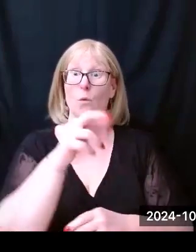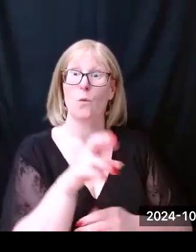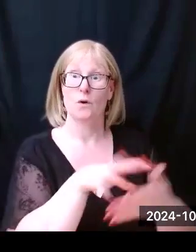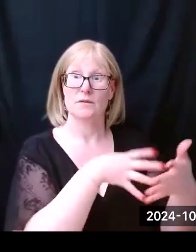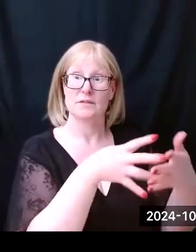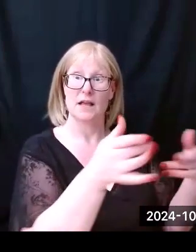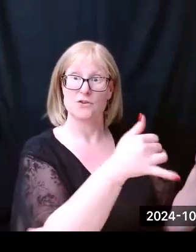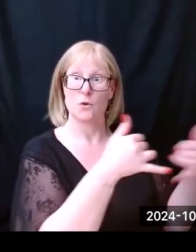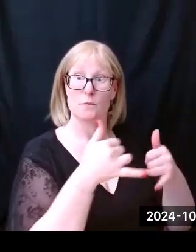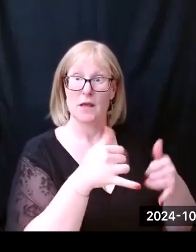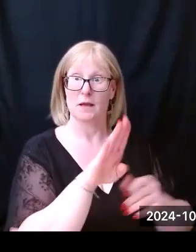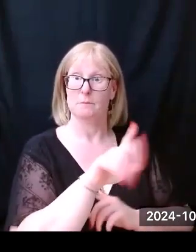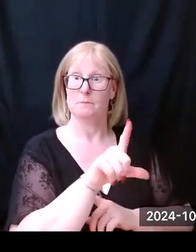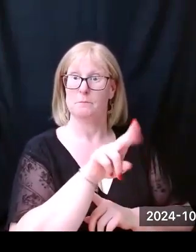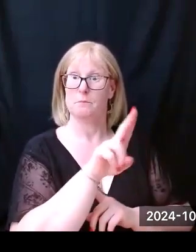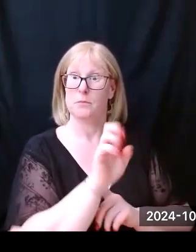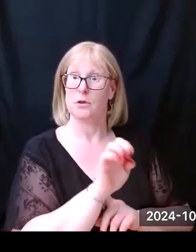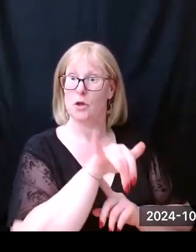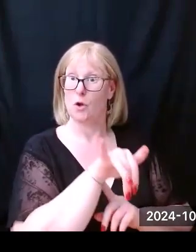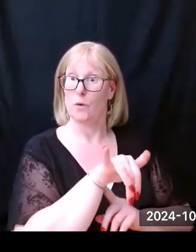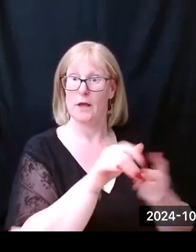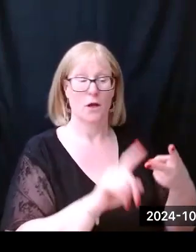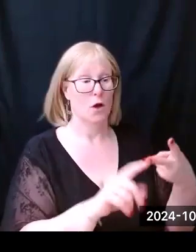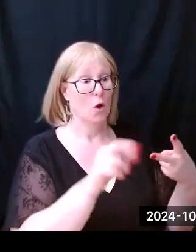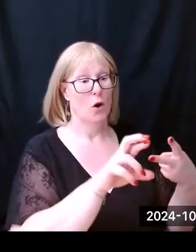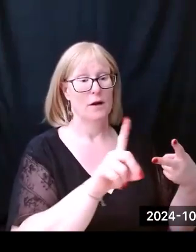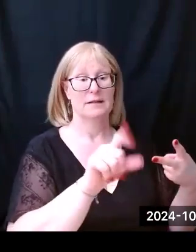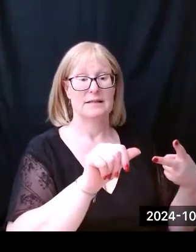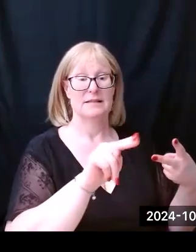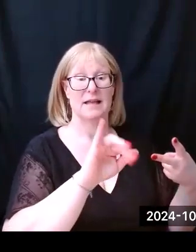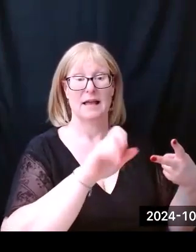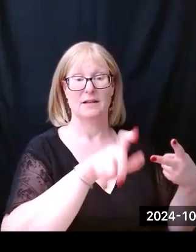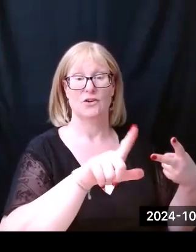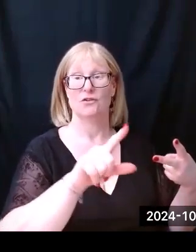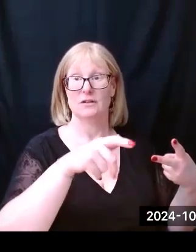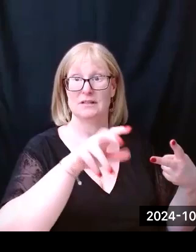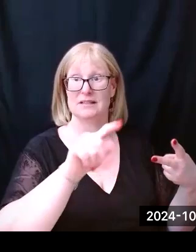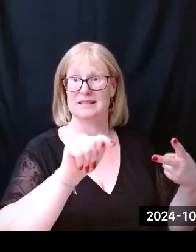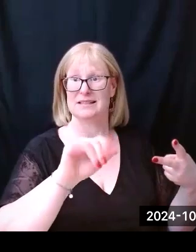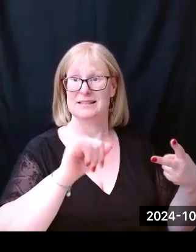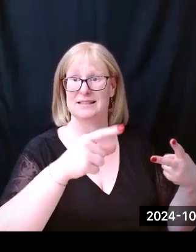episode of Bluey or another show like Daniel Tiger and you want to talk about what are the lessons, how do we reenact it?